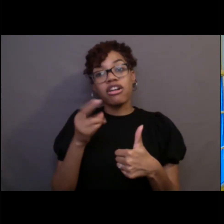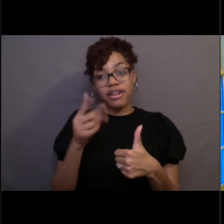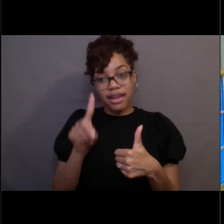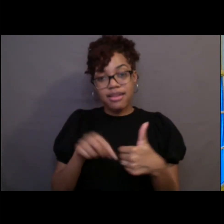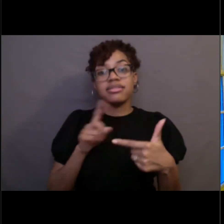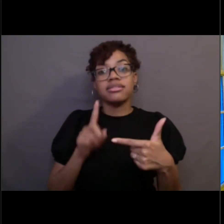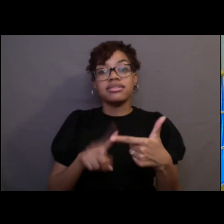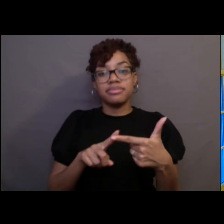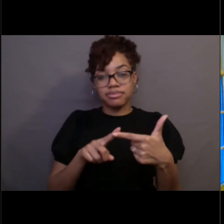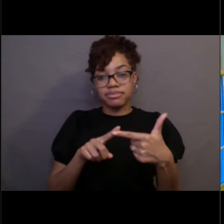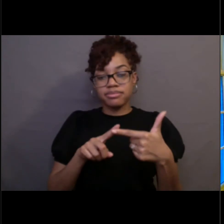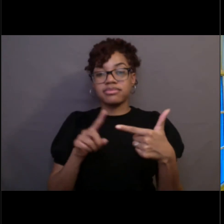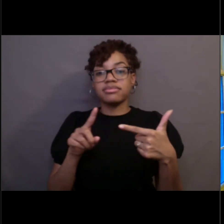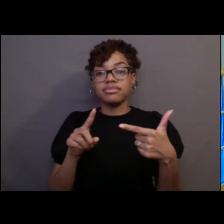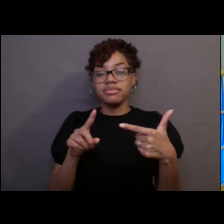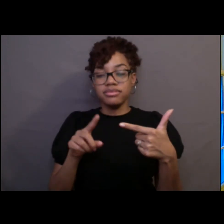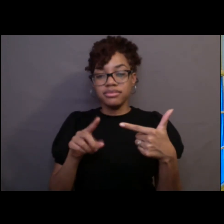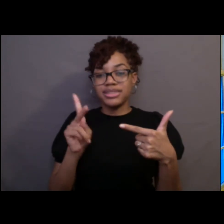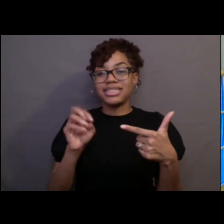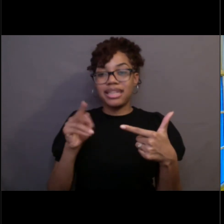But, again, we get the smaller ones in our area.